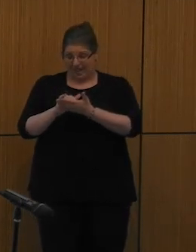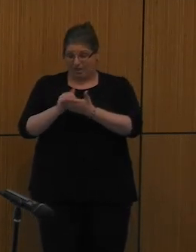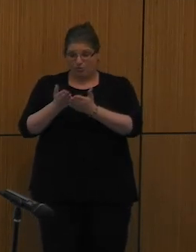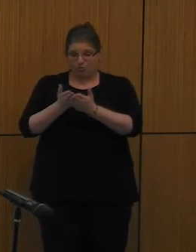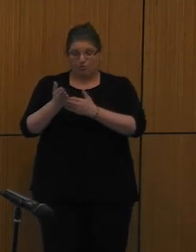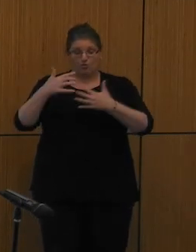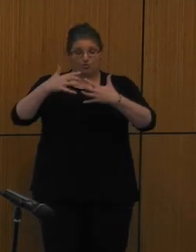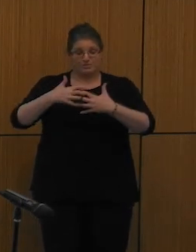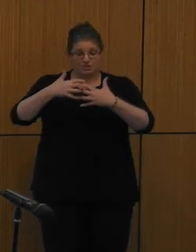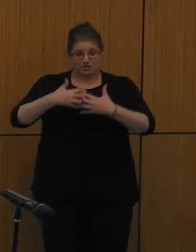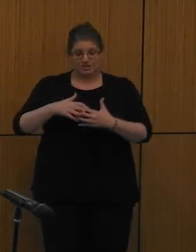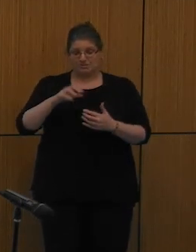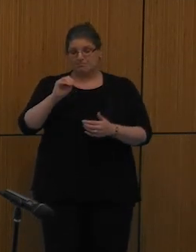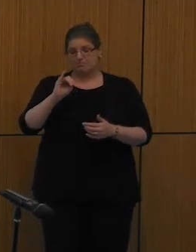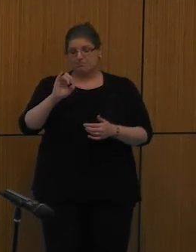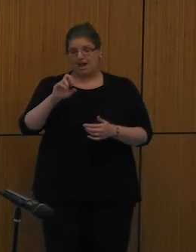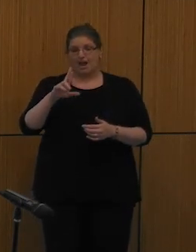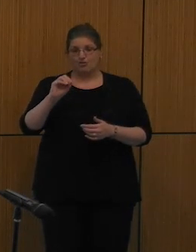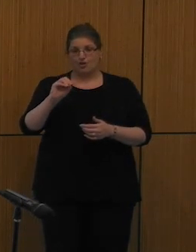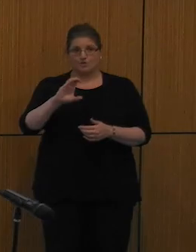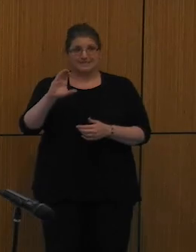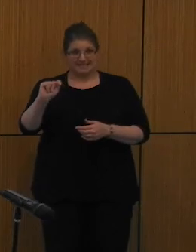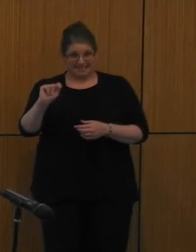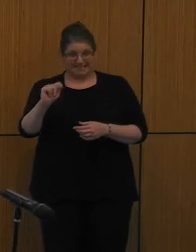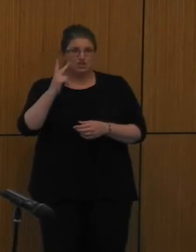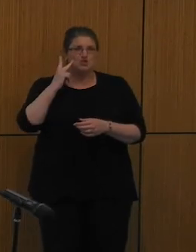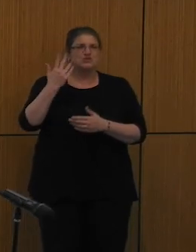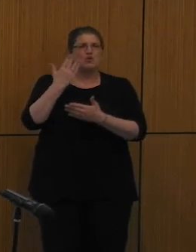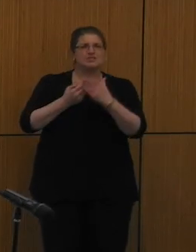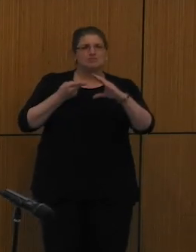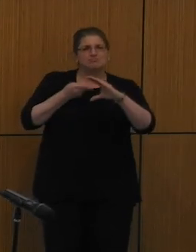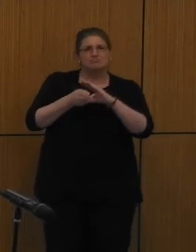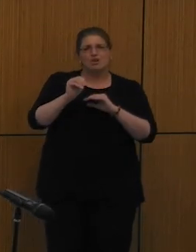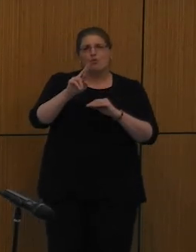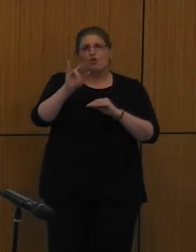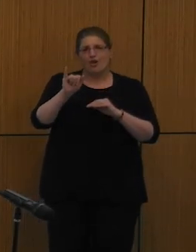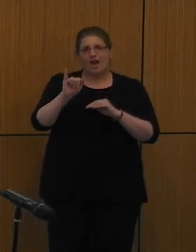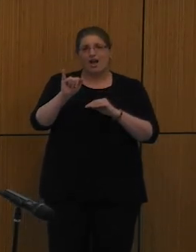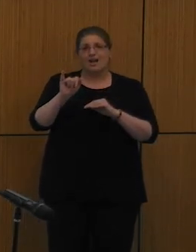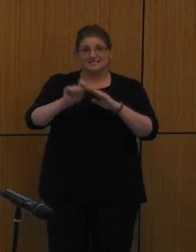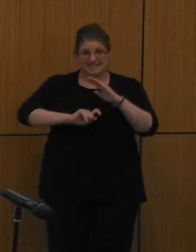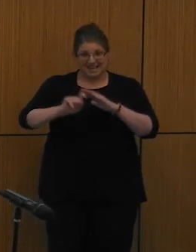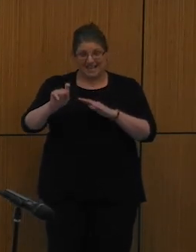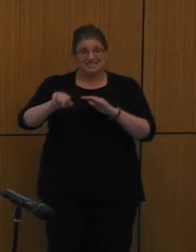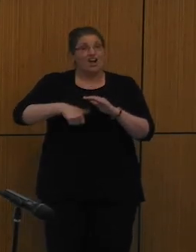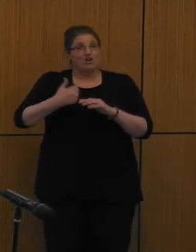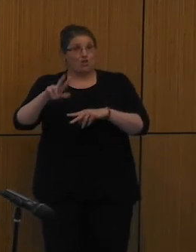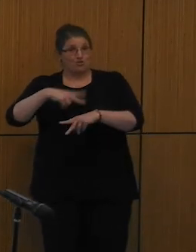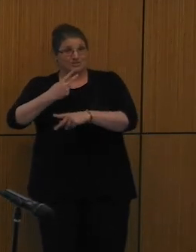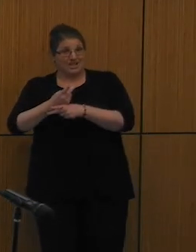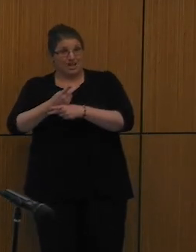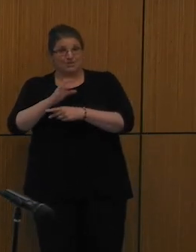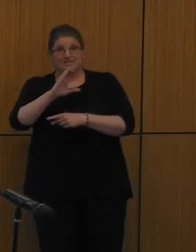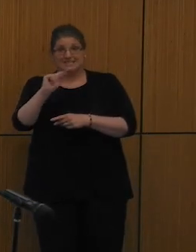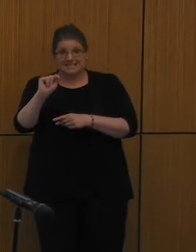called a micro CT. So you just saw some MRI scans, right? Another type of scan that we can do is is a CT scan or a Cat scan.